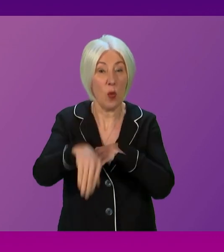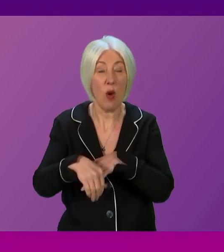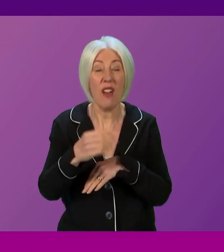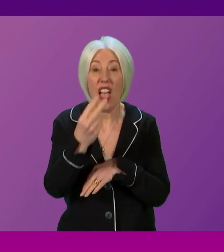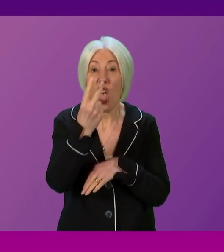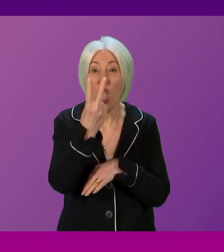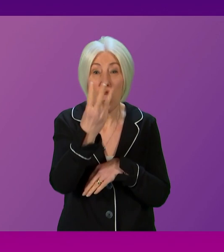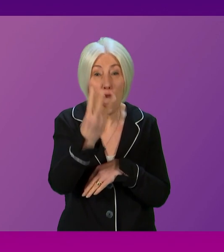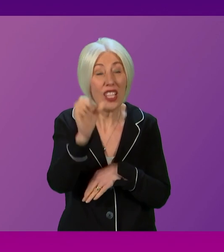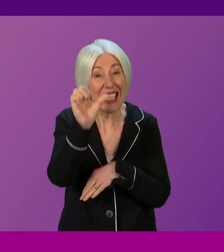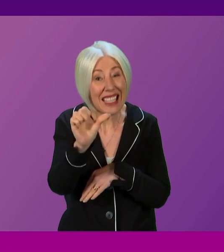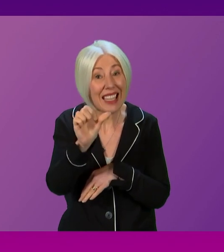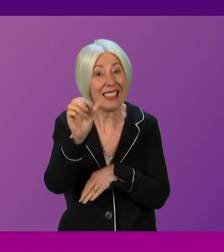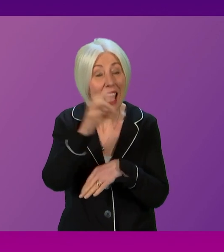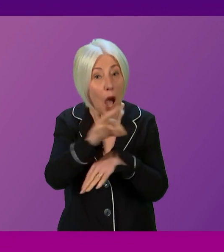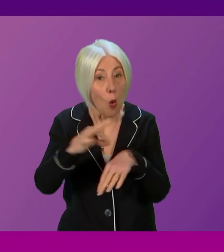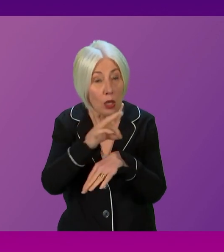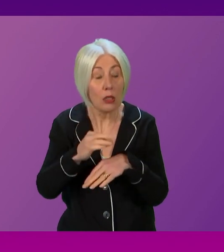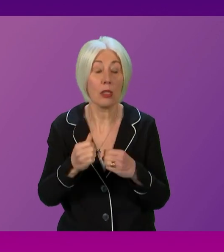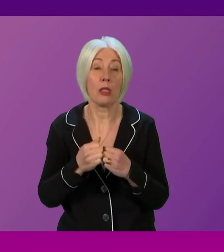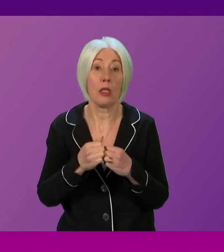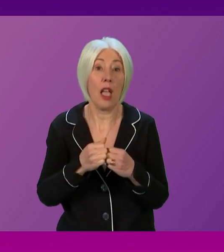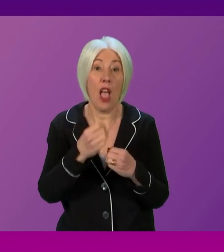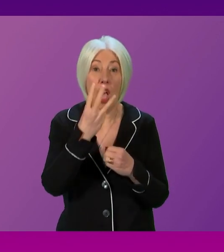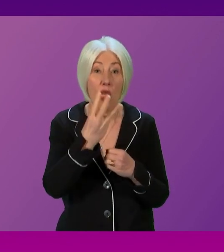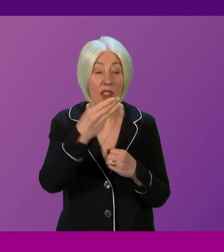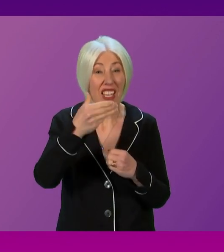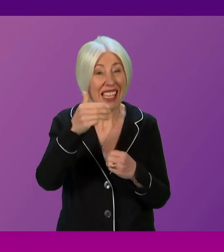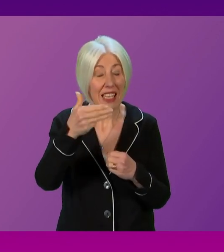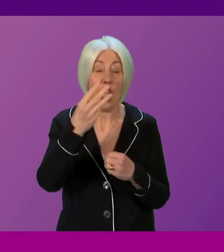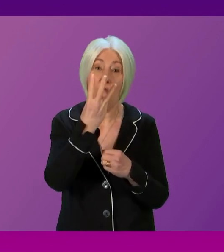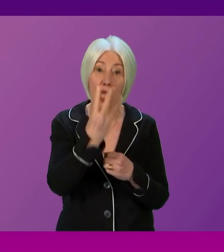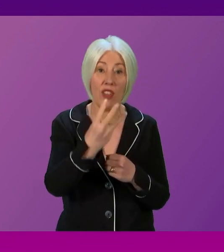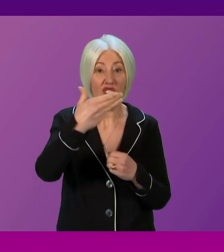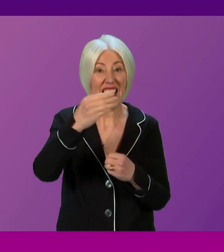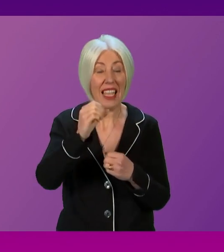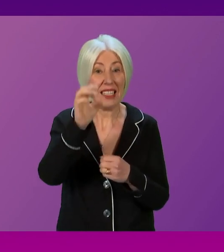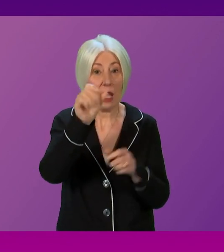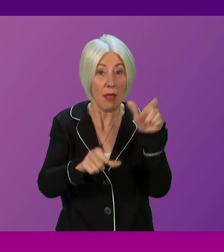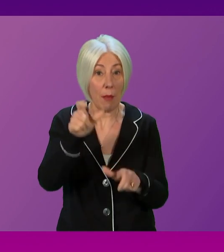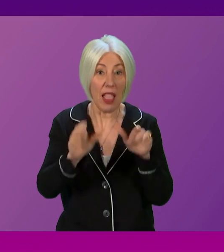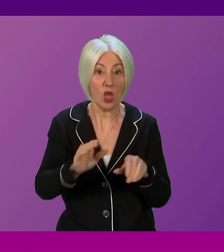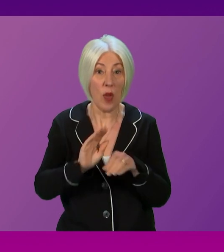and 390 people waited for more than 48 hours. That is two whole days waiting in A and E.